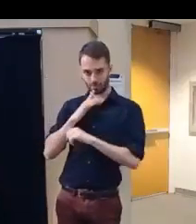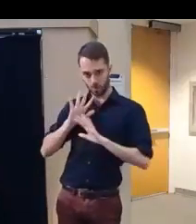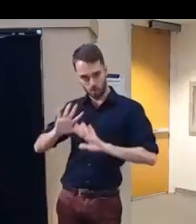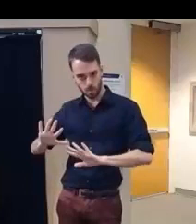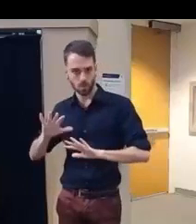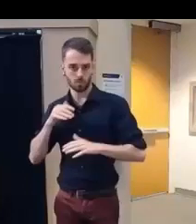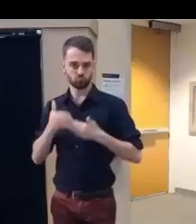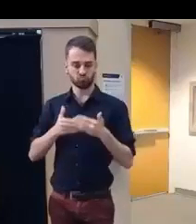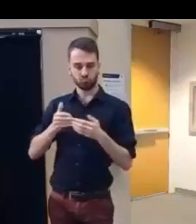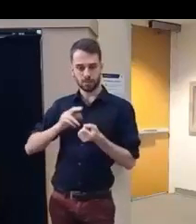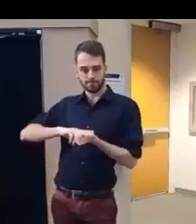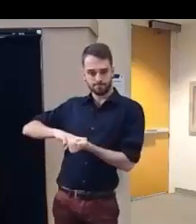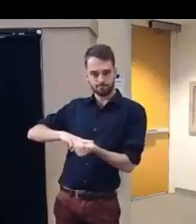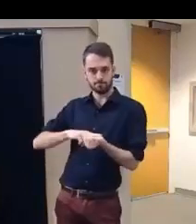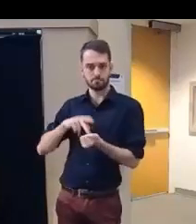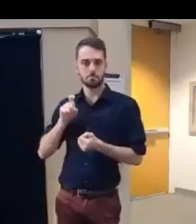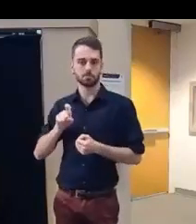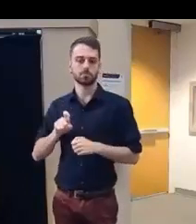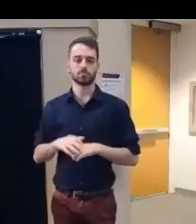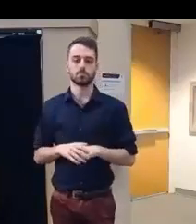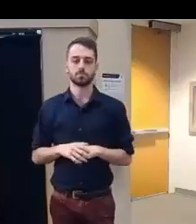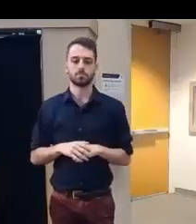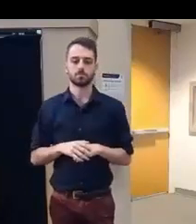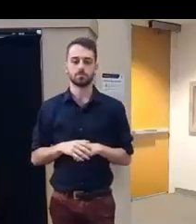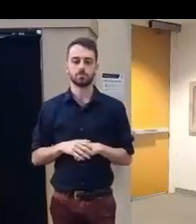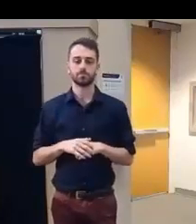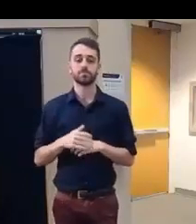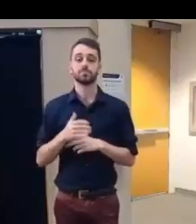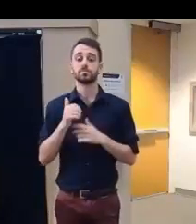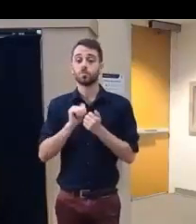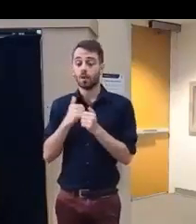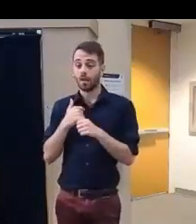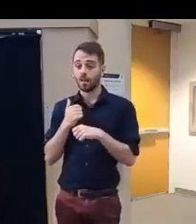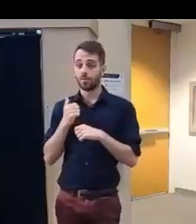a narrative evaluation quality instrument that was developed by our neurology service for the